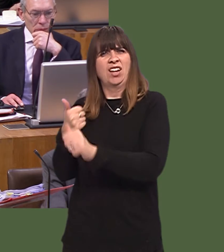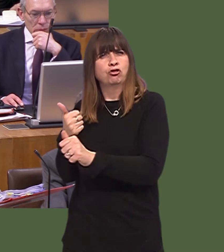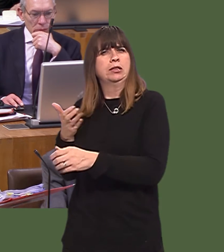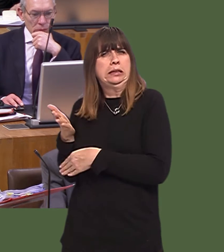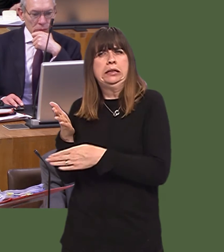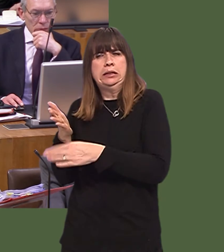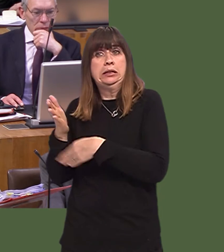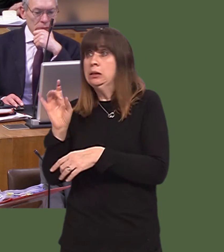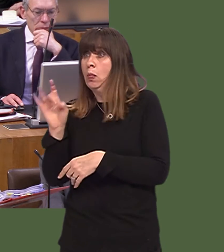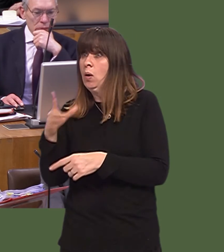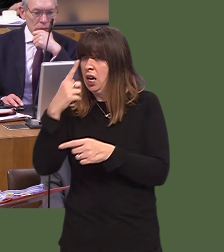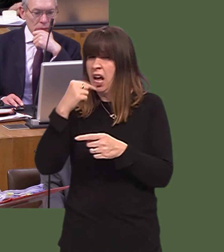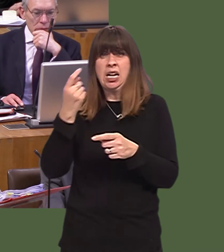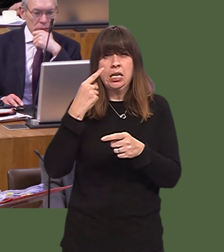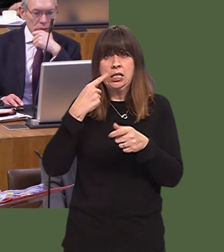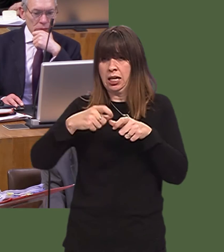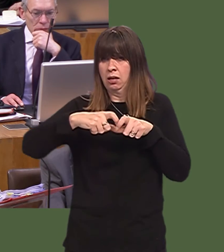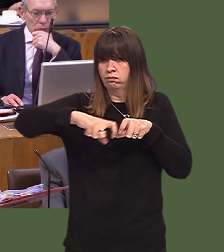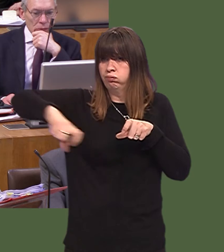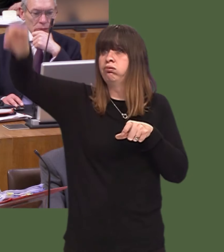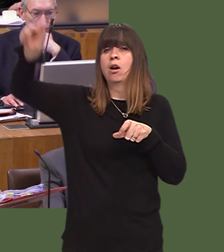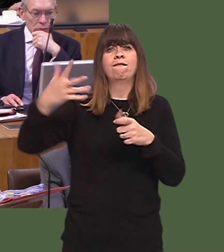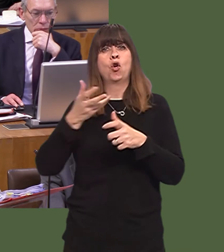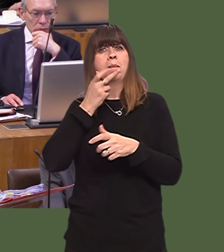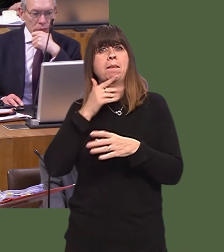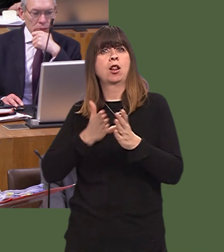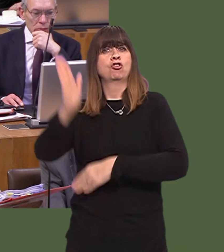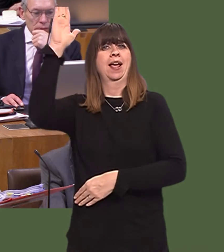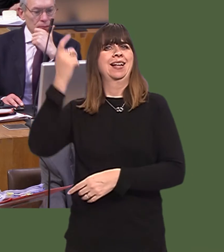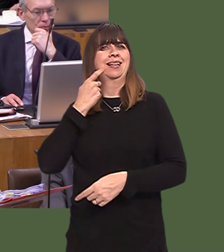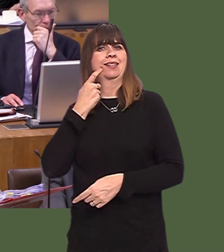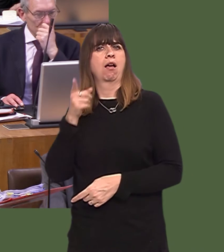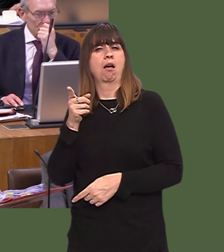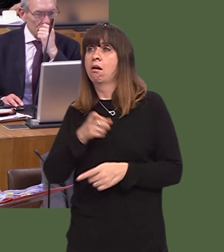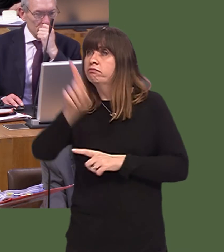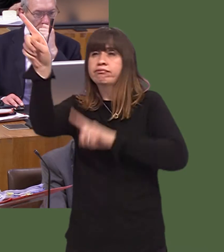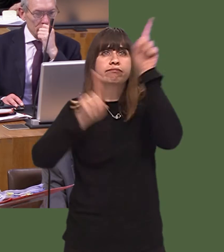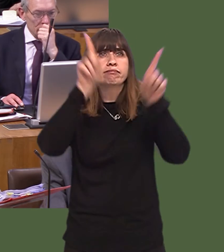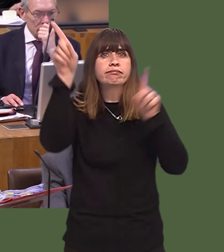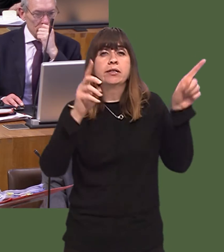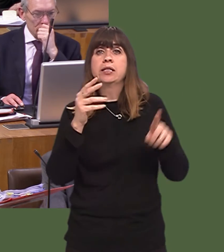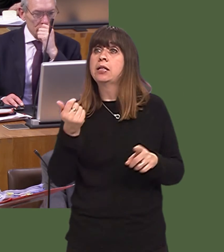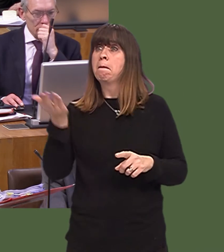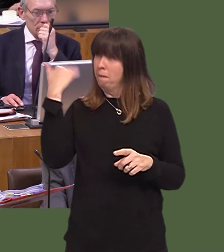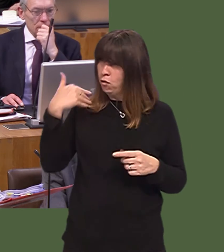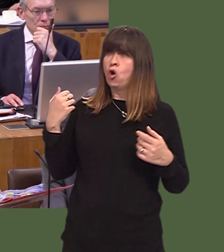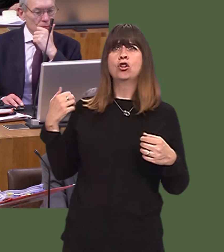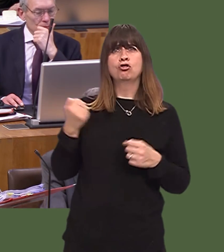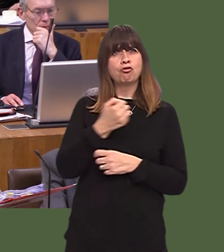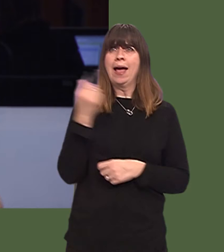more easily extendable and we want to make sure that communities that lost their rail links some years ago do regain them as part of the metro plans.